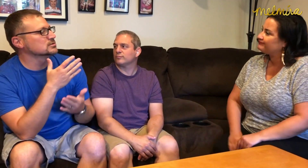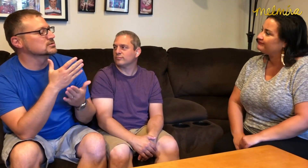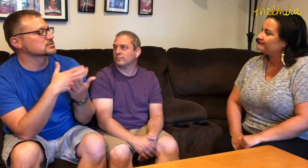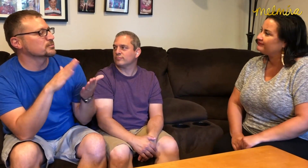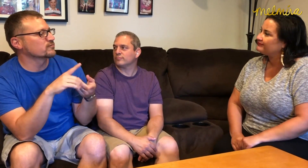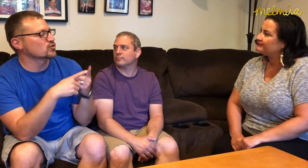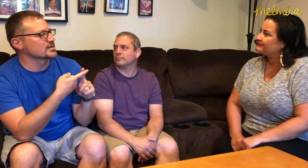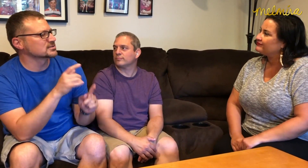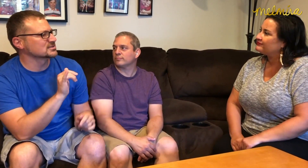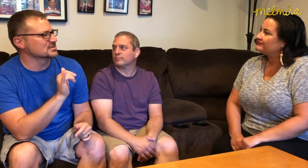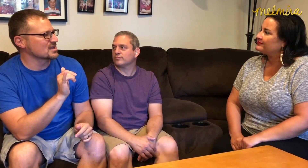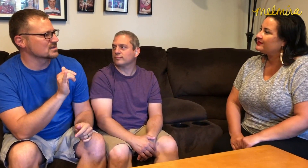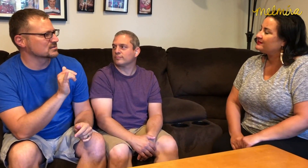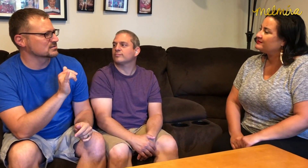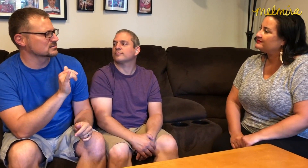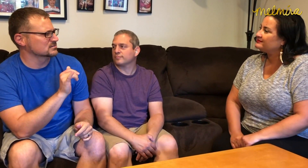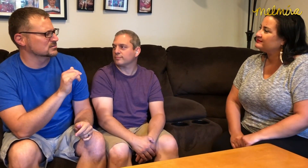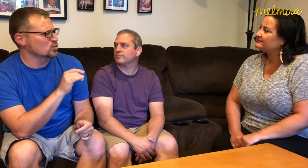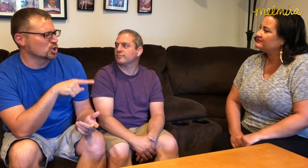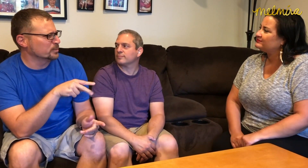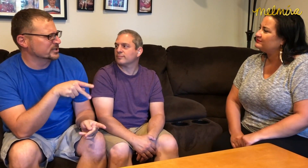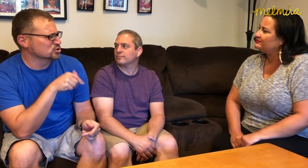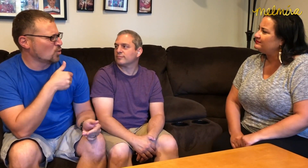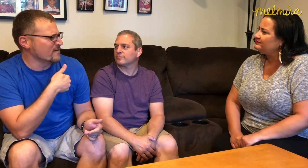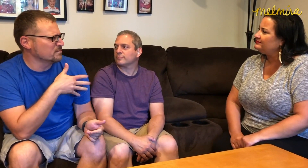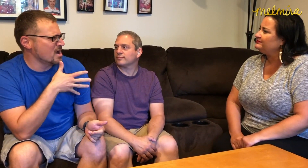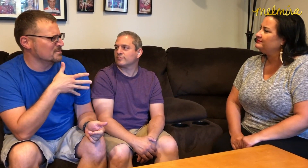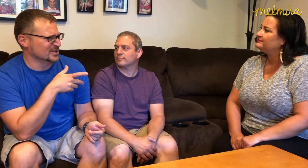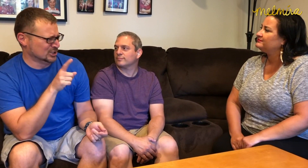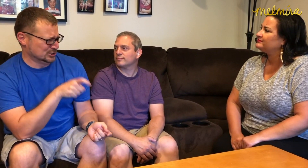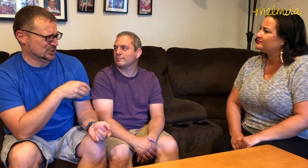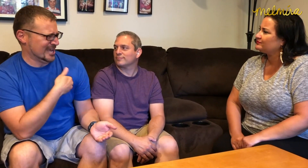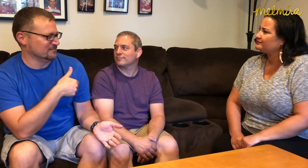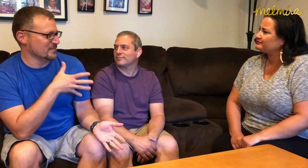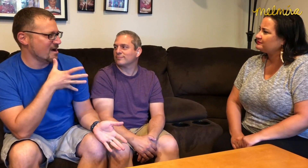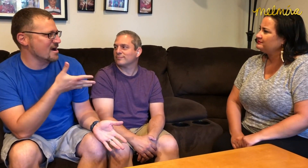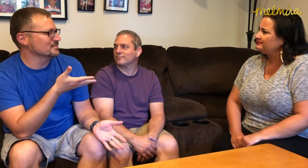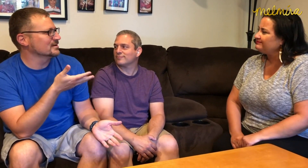Some of their friends were like, What do you mean, you don't have mom? You should have a mom!